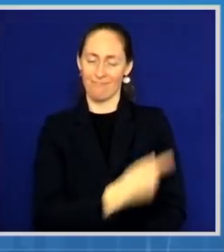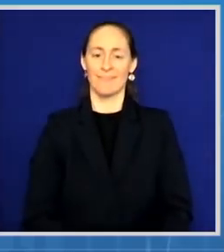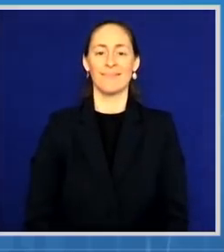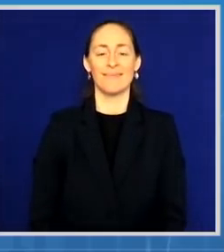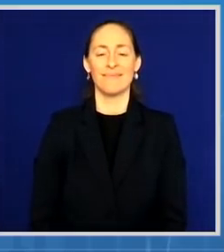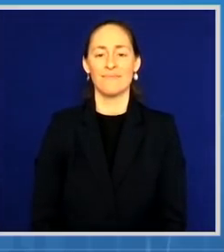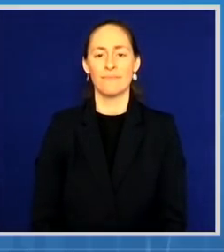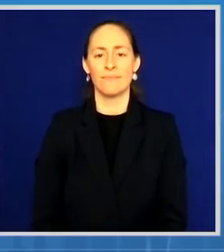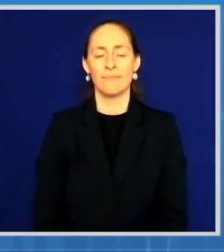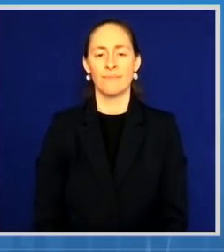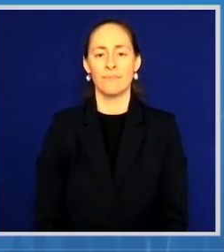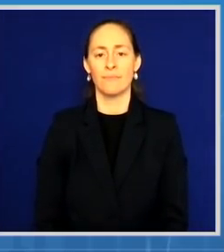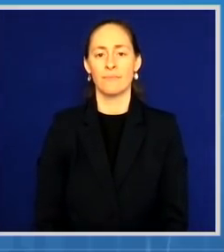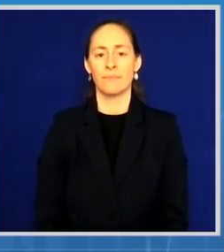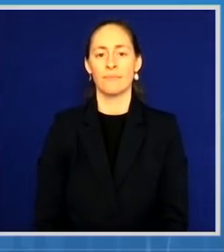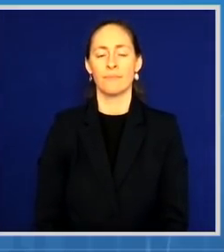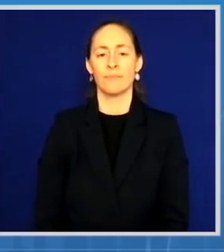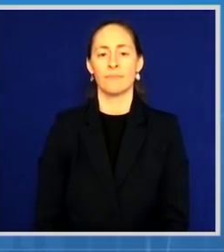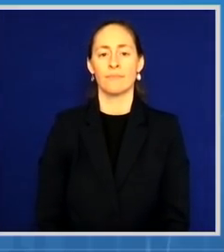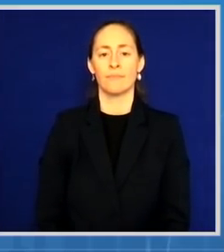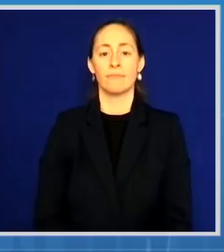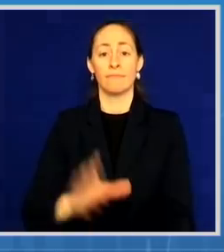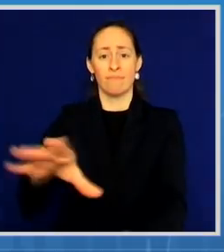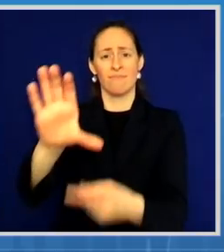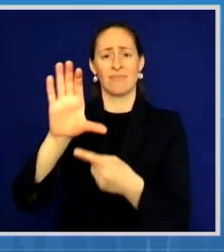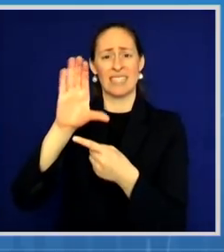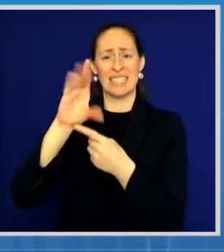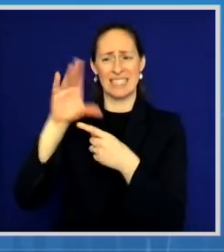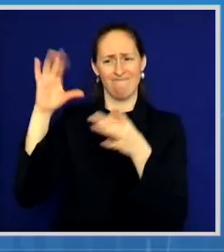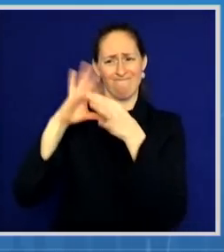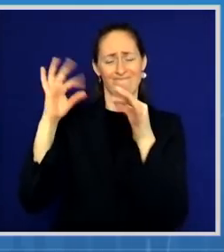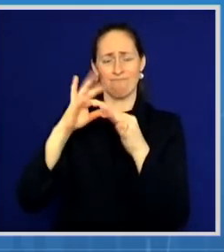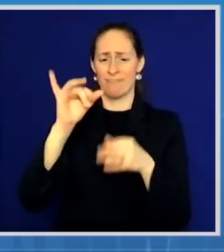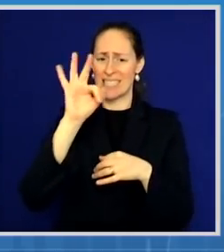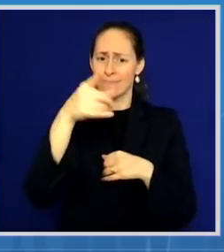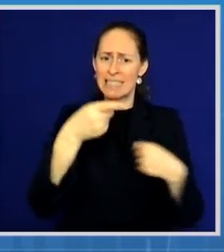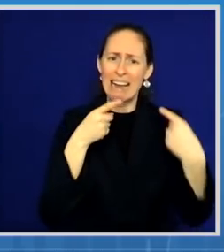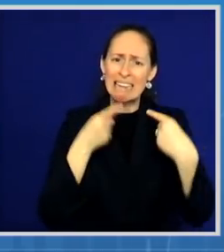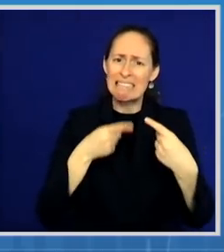if it's not feasible to adhere to the recommended interval, and in the real world,